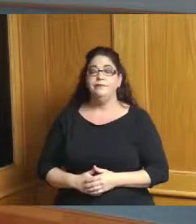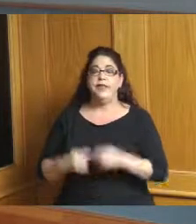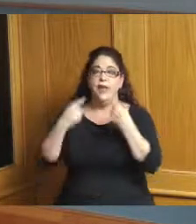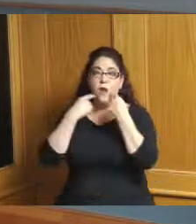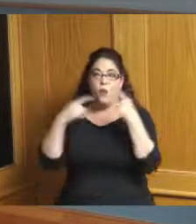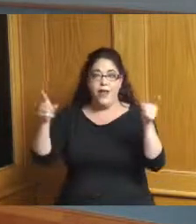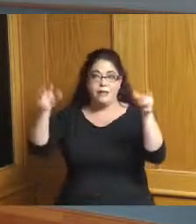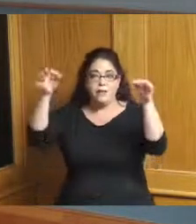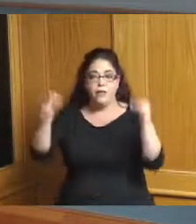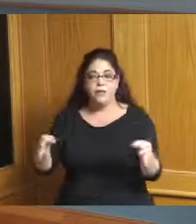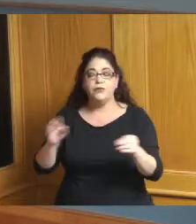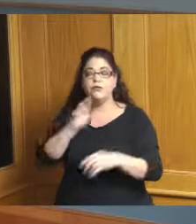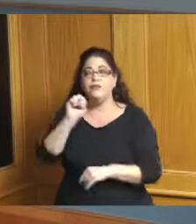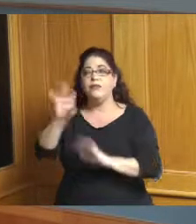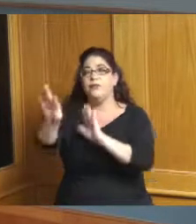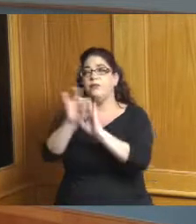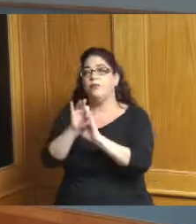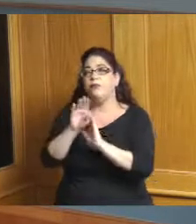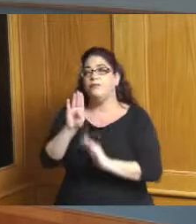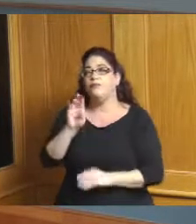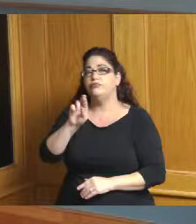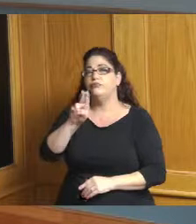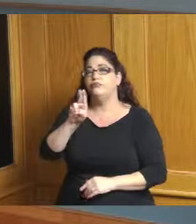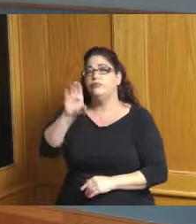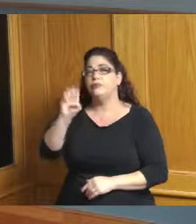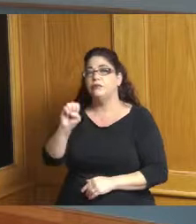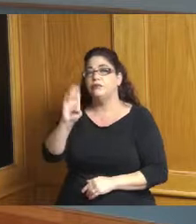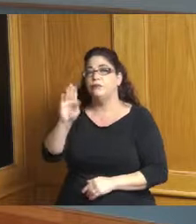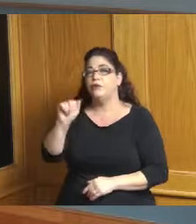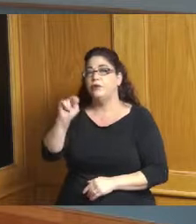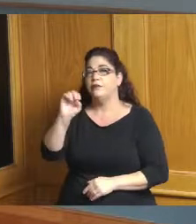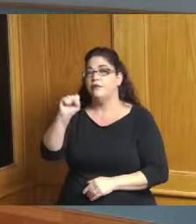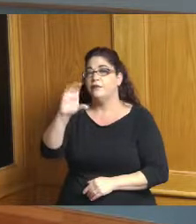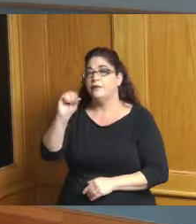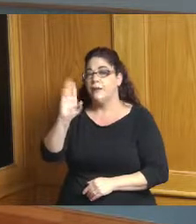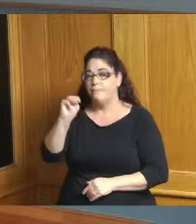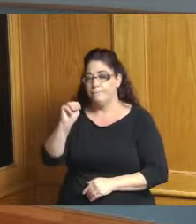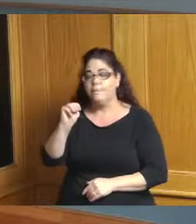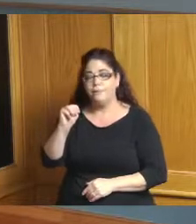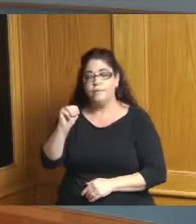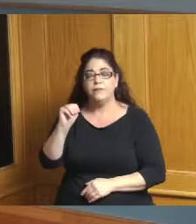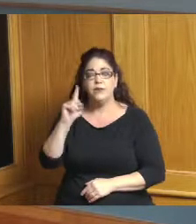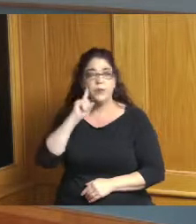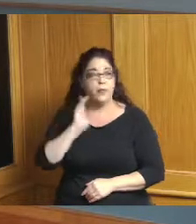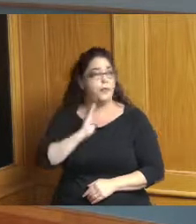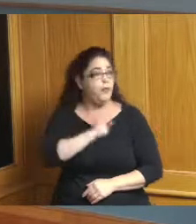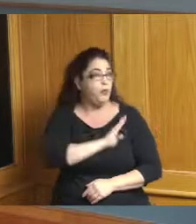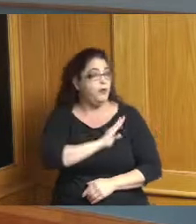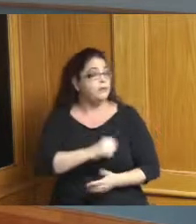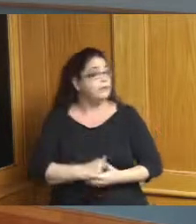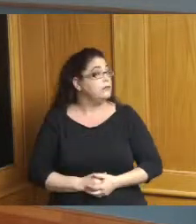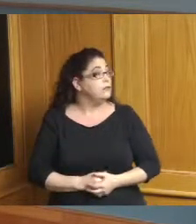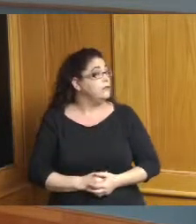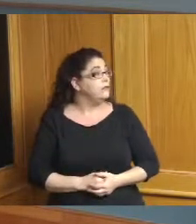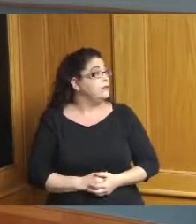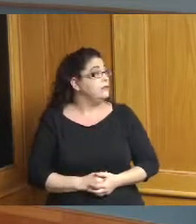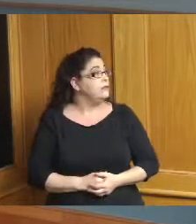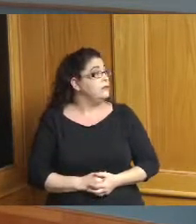to reappoint Bruce Branscomb to the Board of building appeals and Eric Mr Beck did